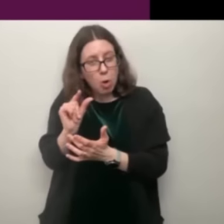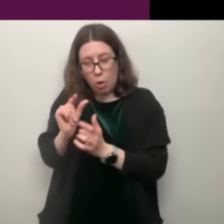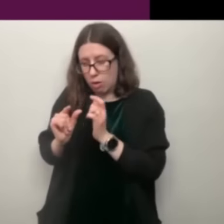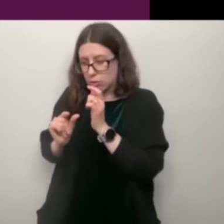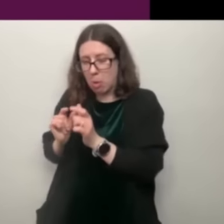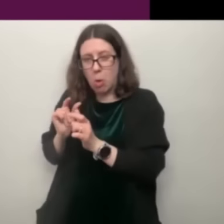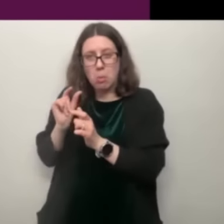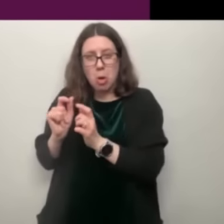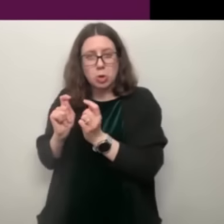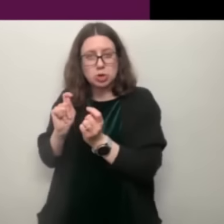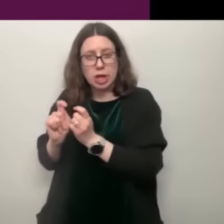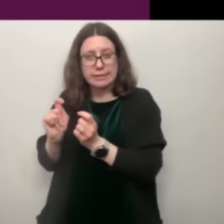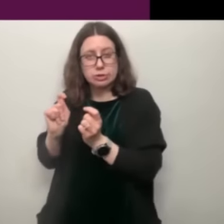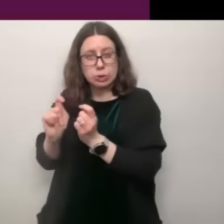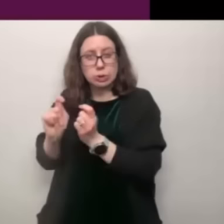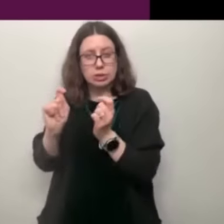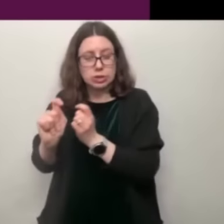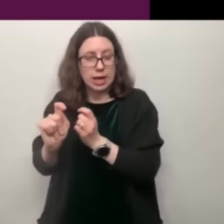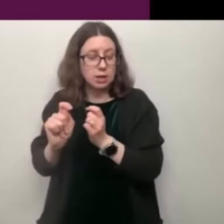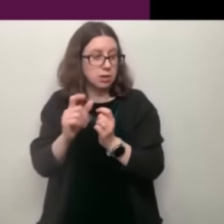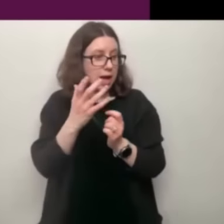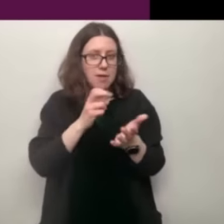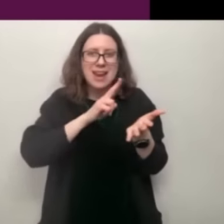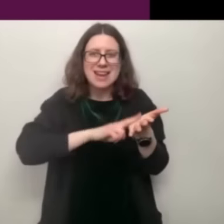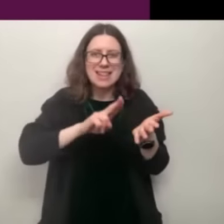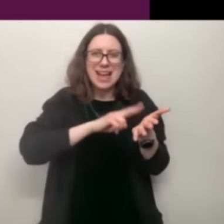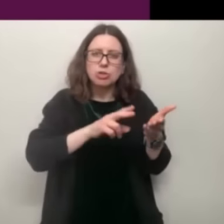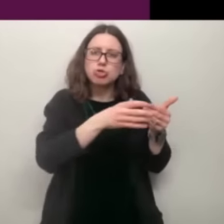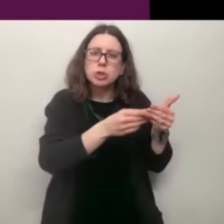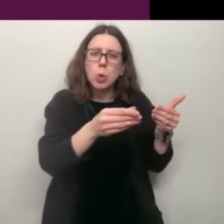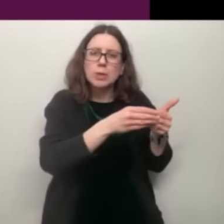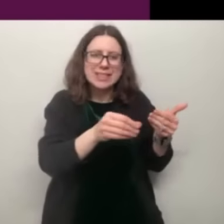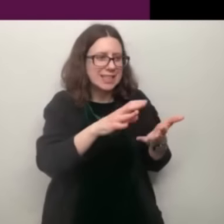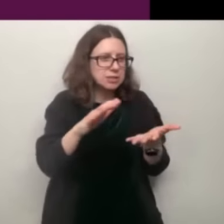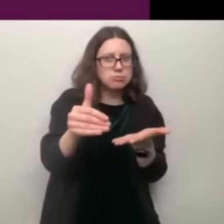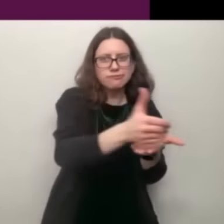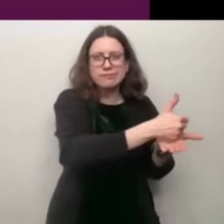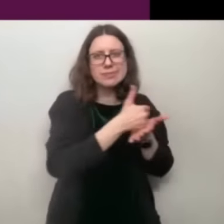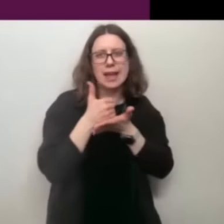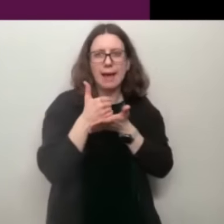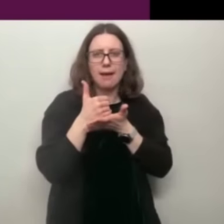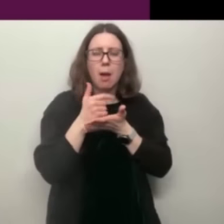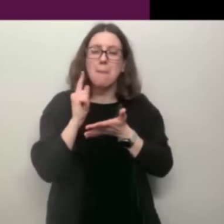and resources to enable innovation. But it quickly grew, coal became the fuel